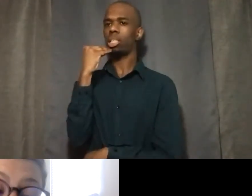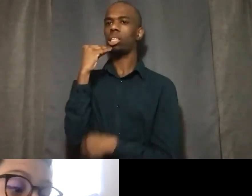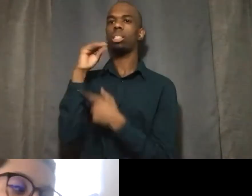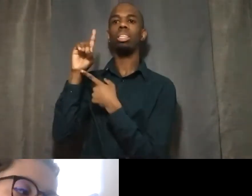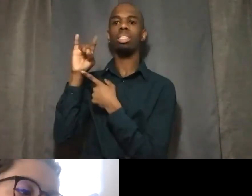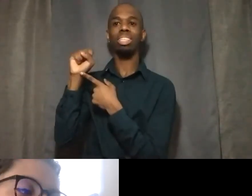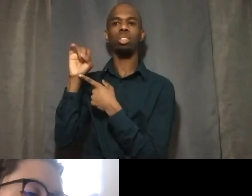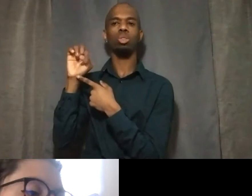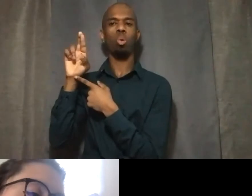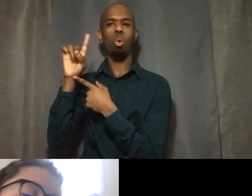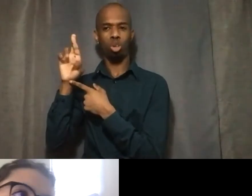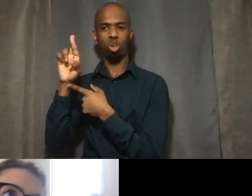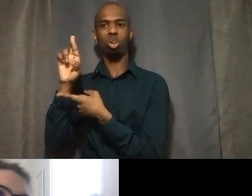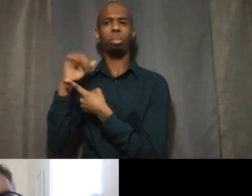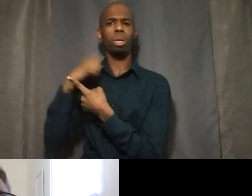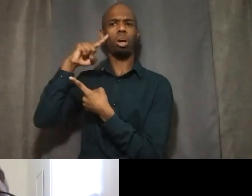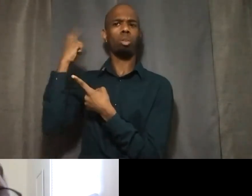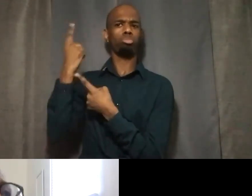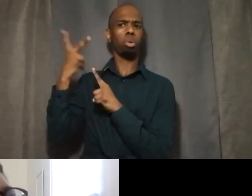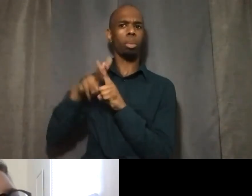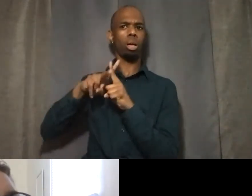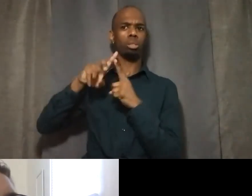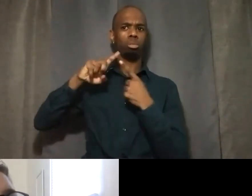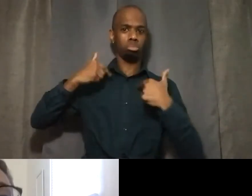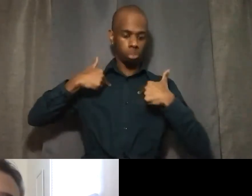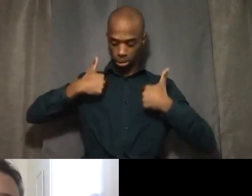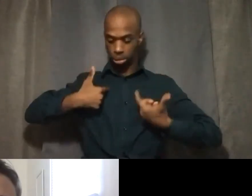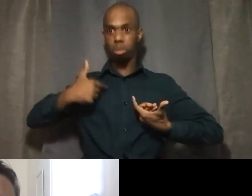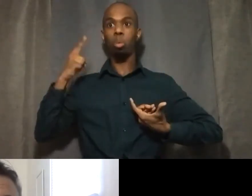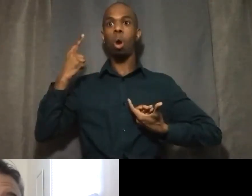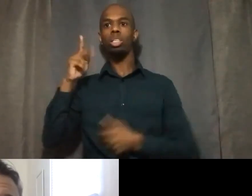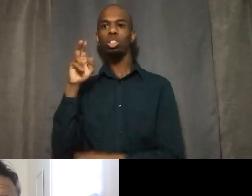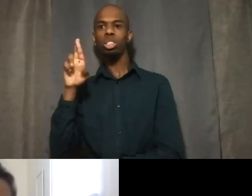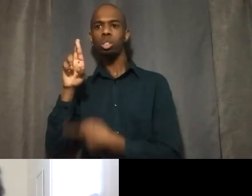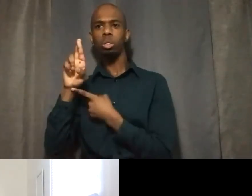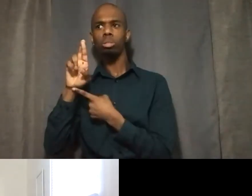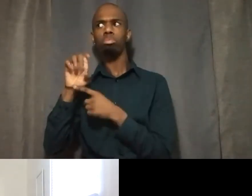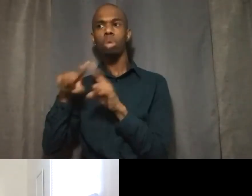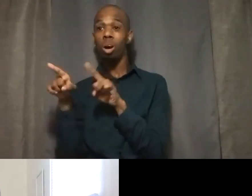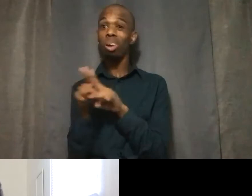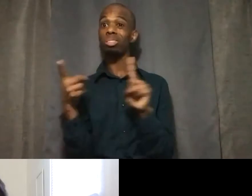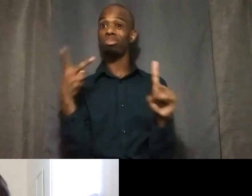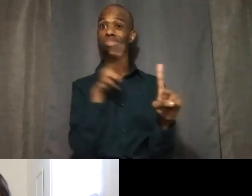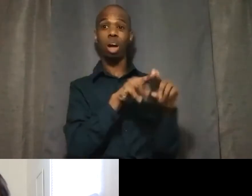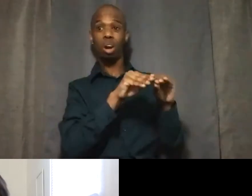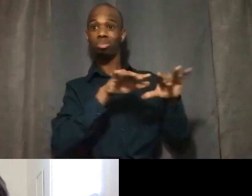all genders and we see it like heightened in ----- folks and women particularly.